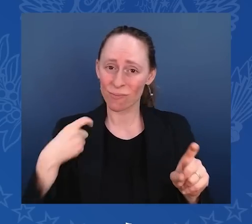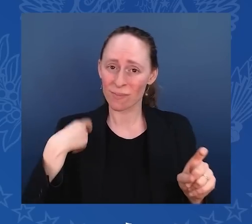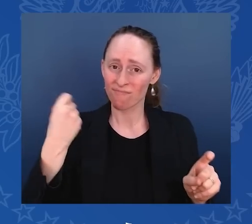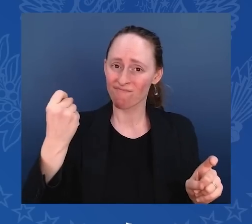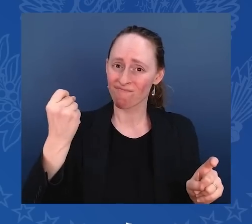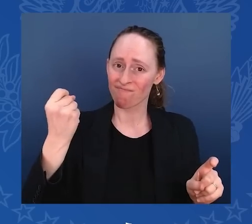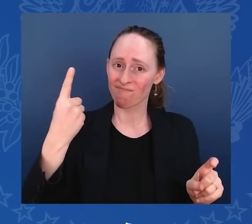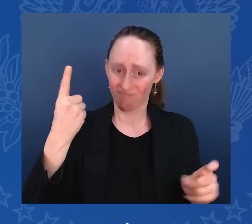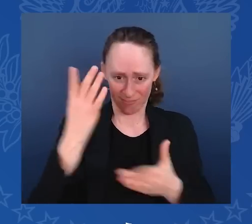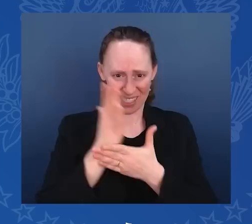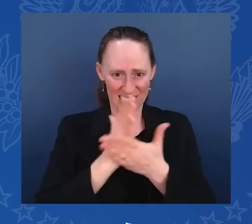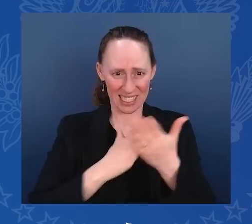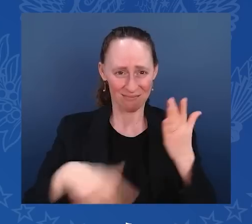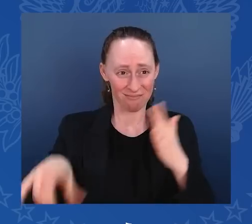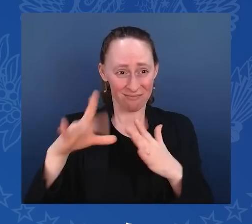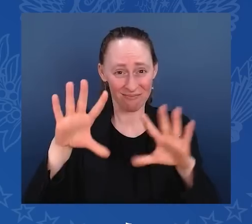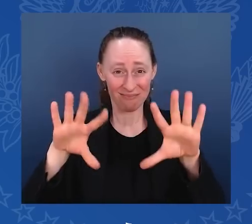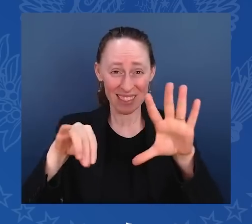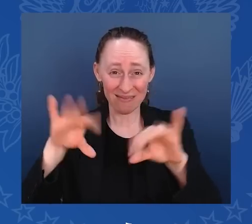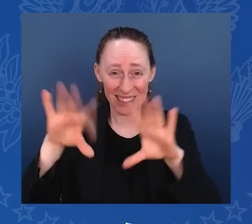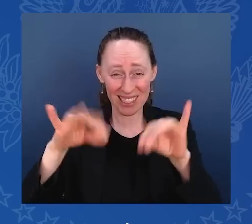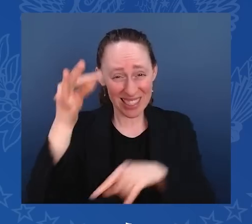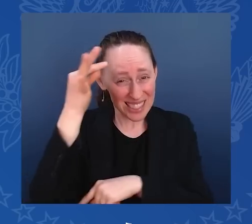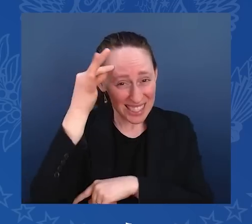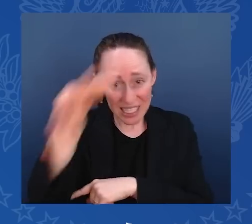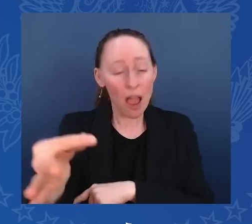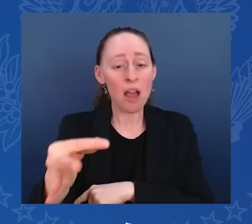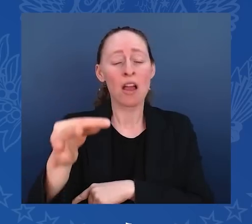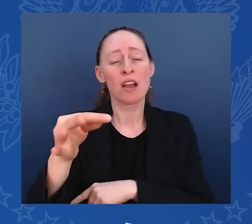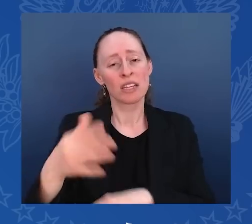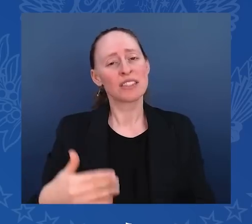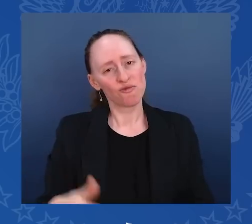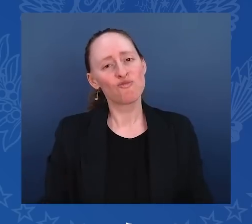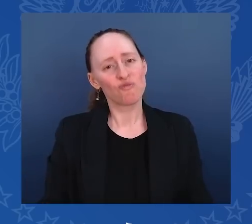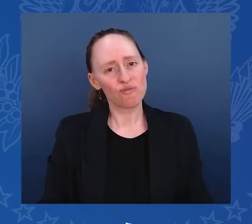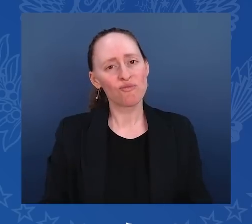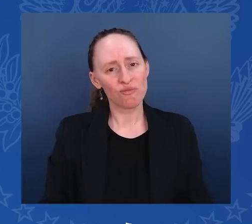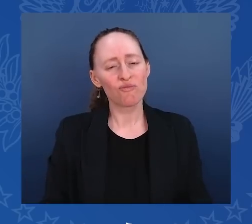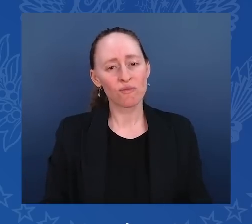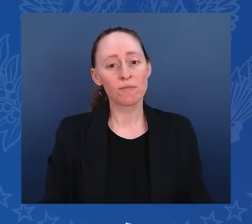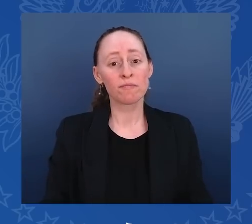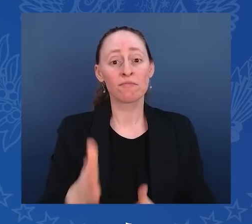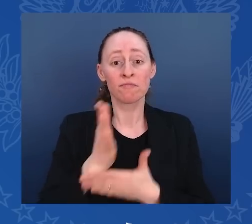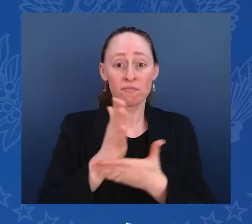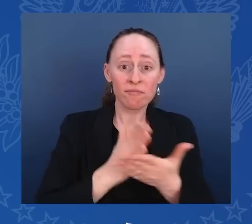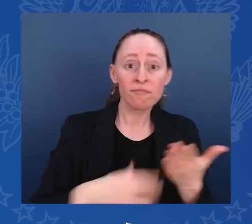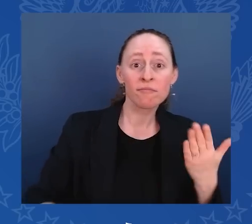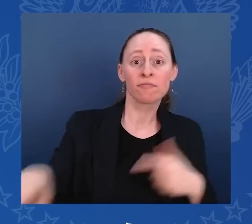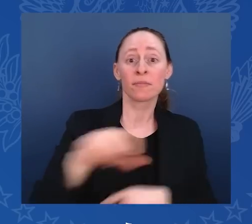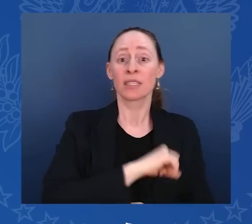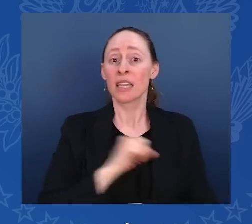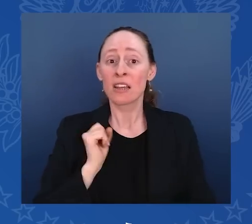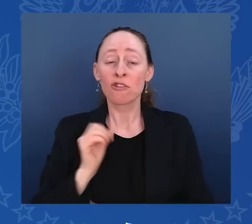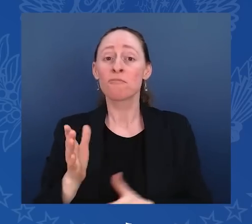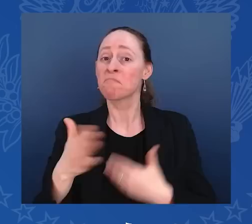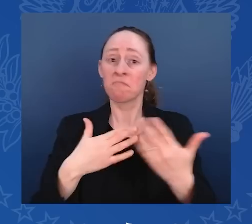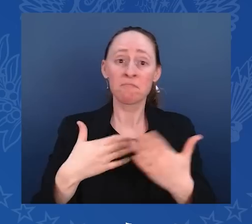Other senators, Democrats and Republicans alike, worked with my administration to fill vacancies in their states. You know, all these Republican senators, they were --